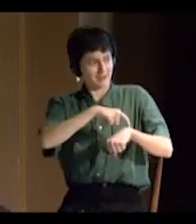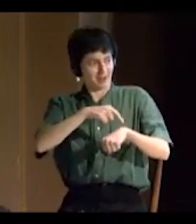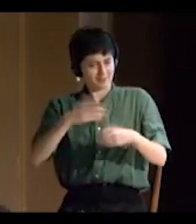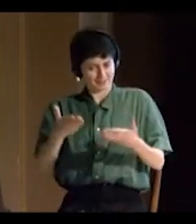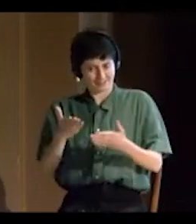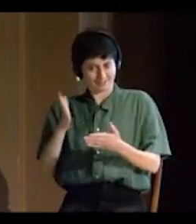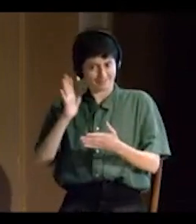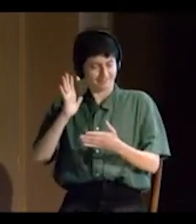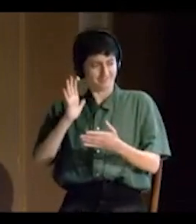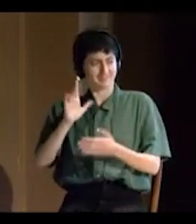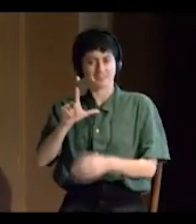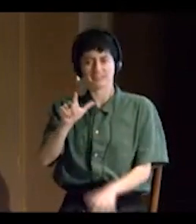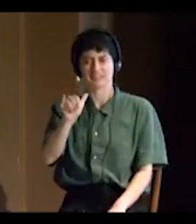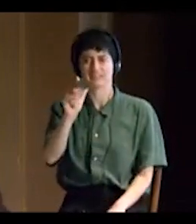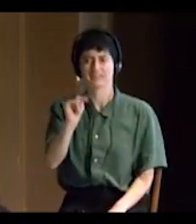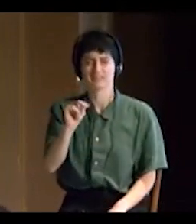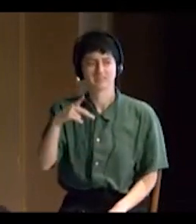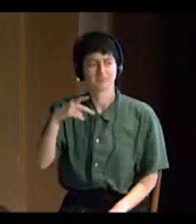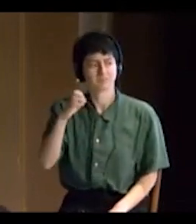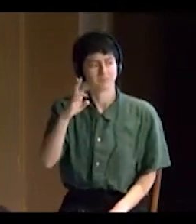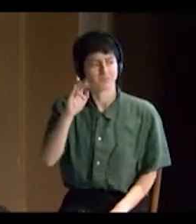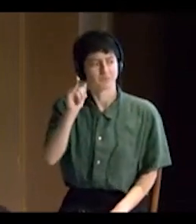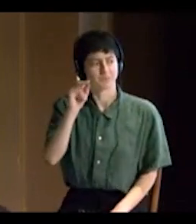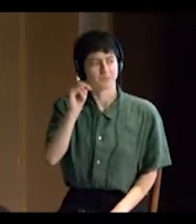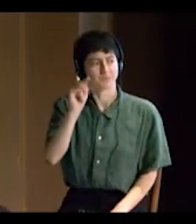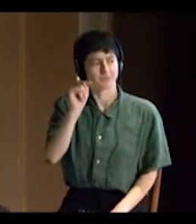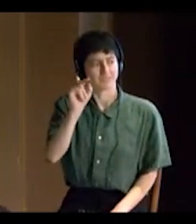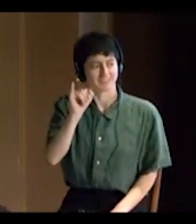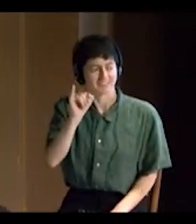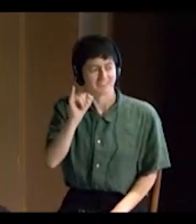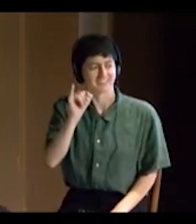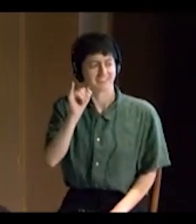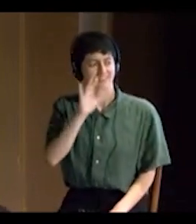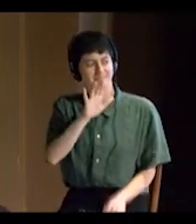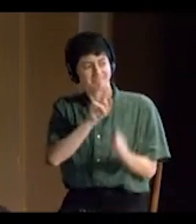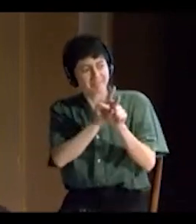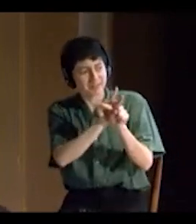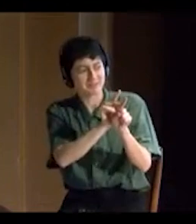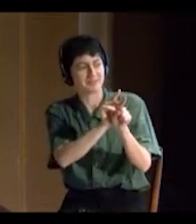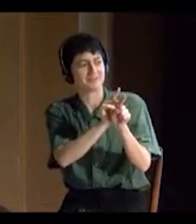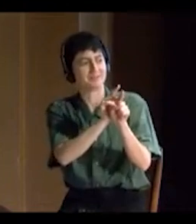and the late and very missed Rich Vari was also one of Ricardo's mentors.